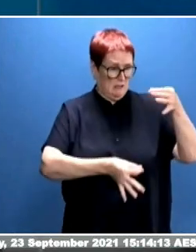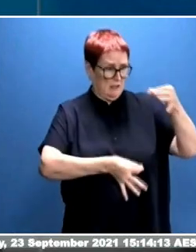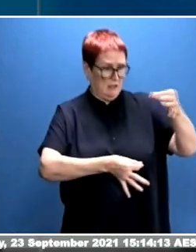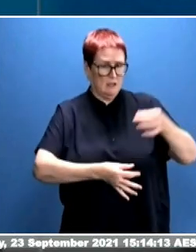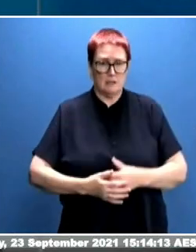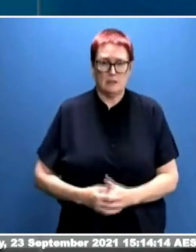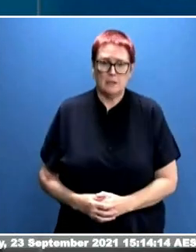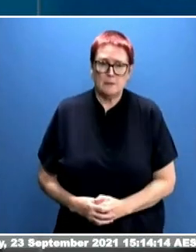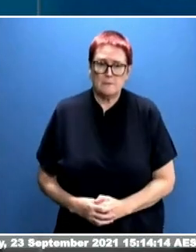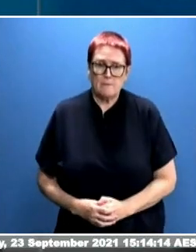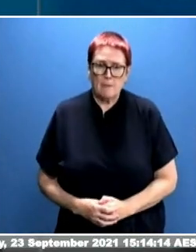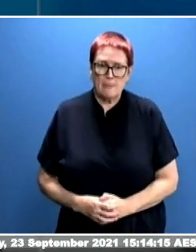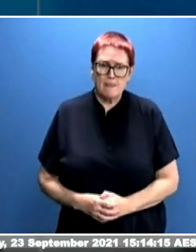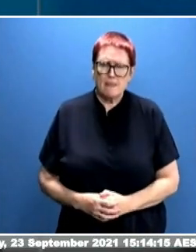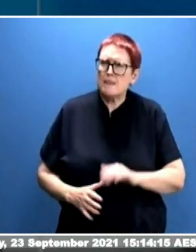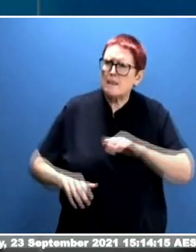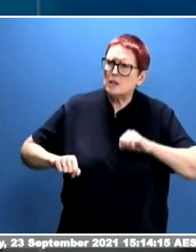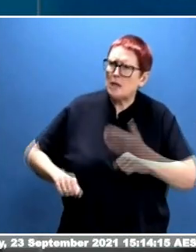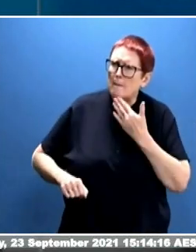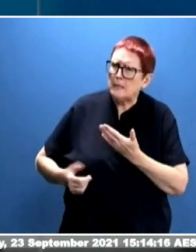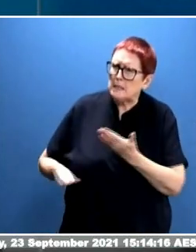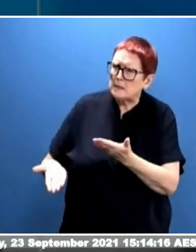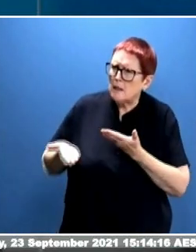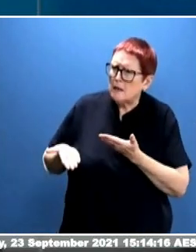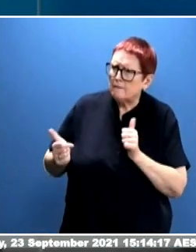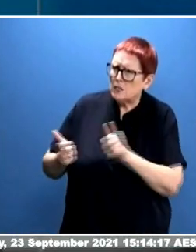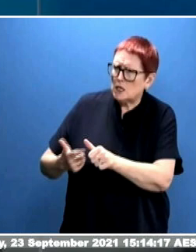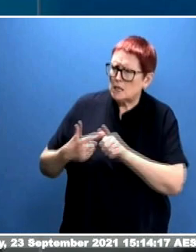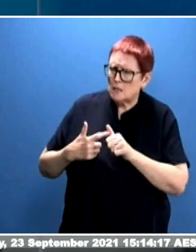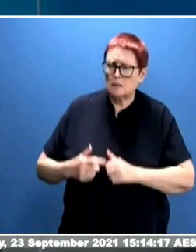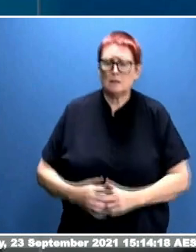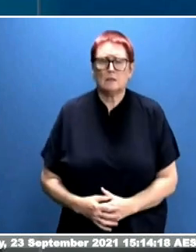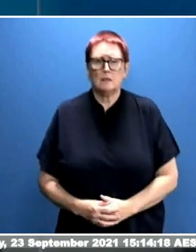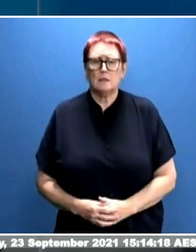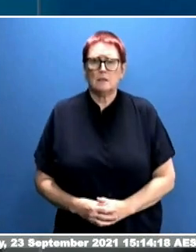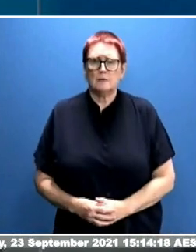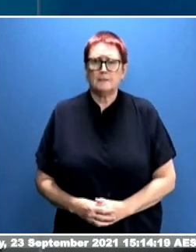Please, let Ms Kerr complete her answer, if you don't mind. Yes, Ms Kerr. Thank you.